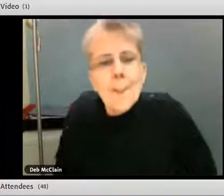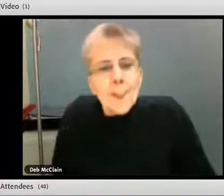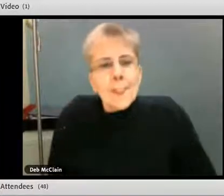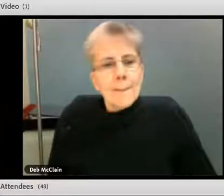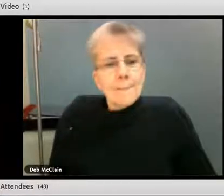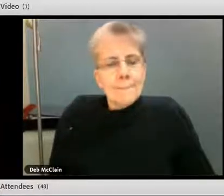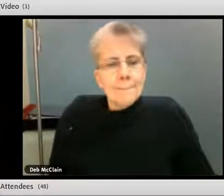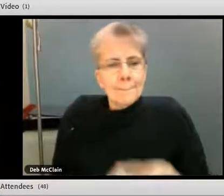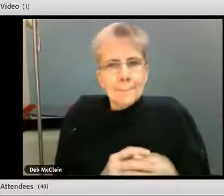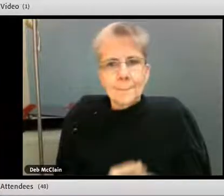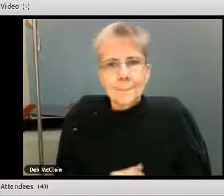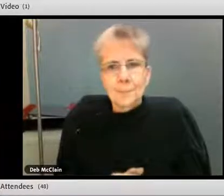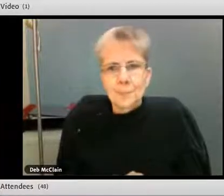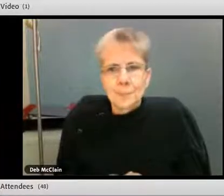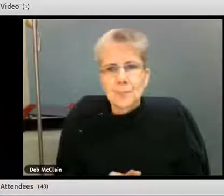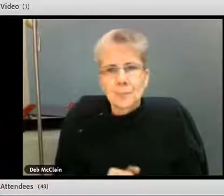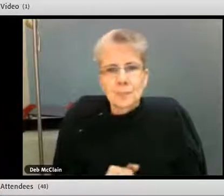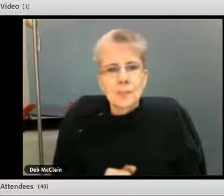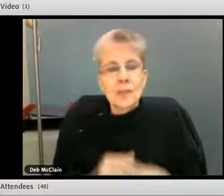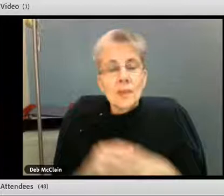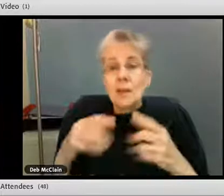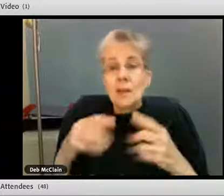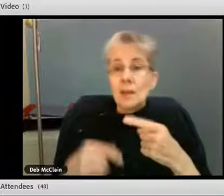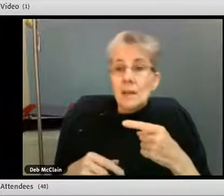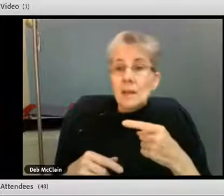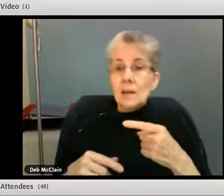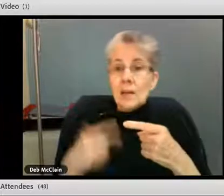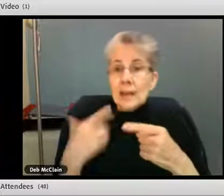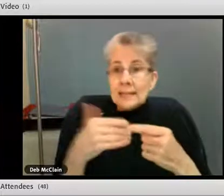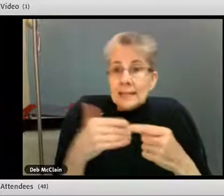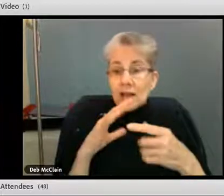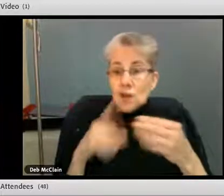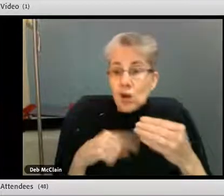The next thing I'm gonna talk about -- does anybody have any questions about either one of those sites?